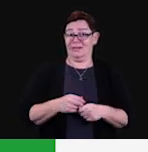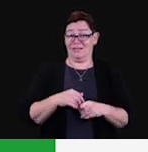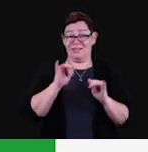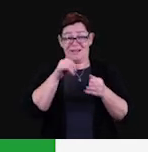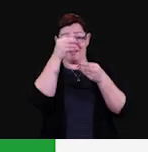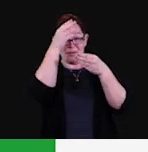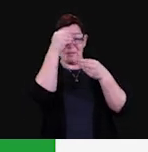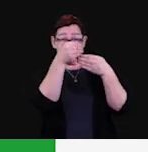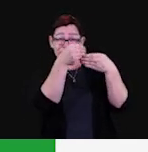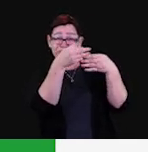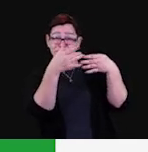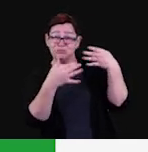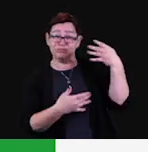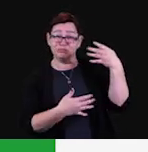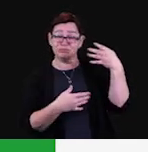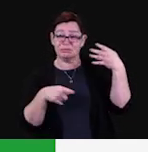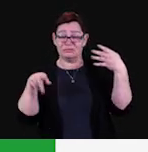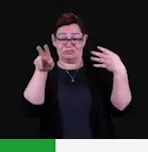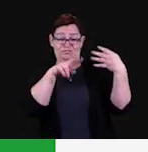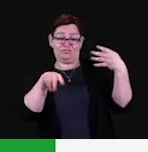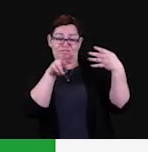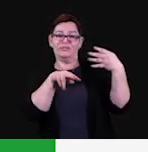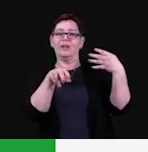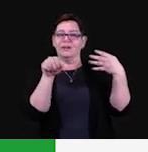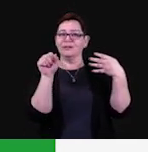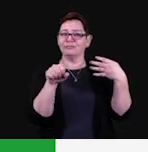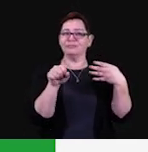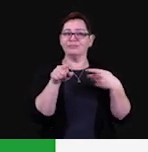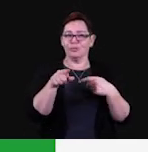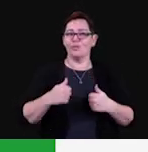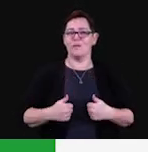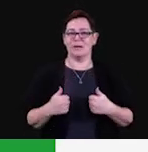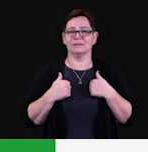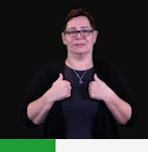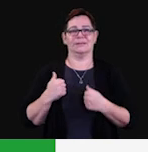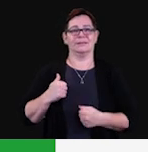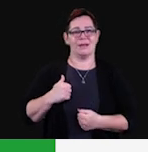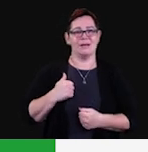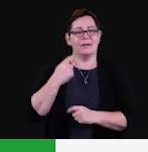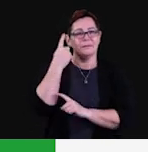a resident of Canada for income tax purposes and should file a tax return.